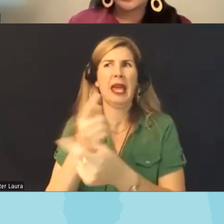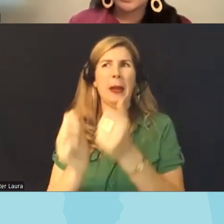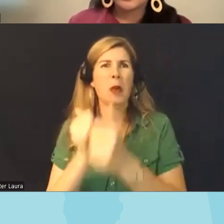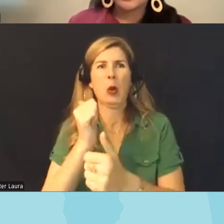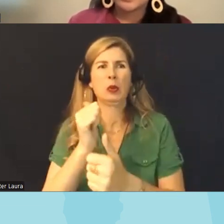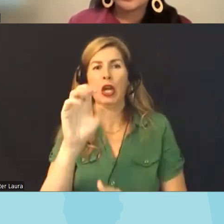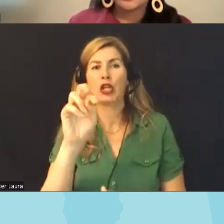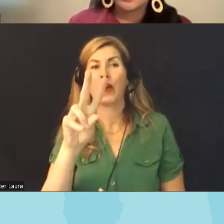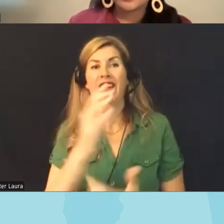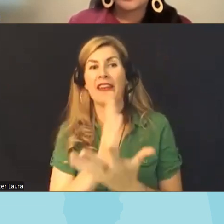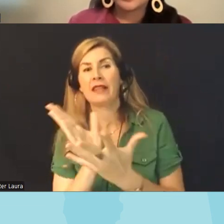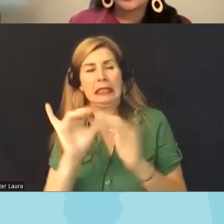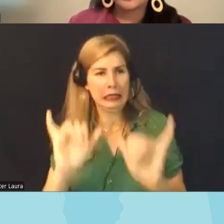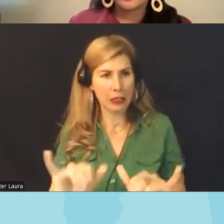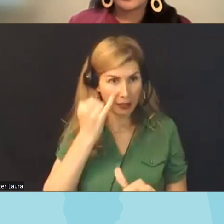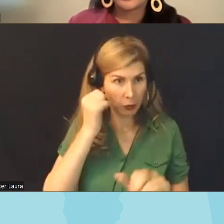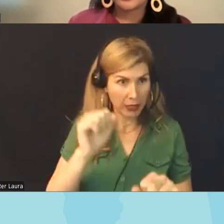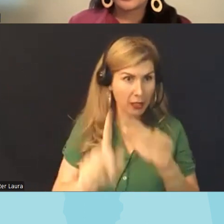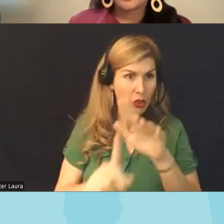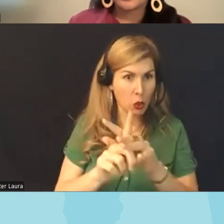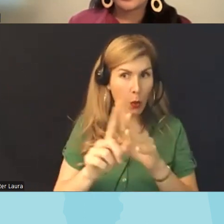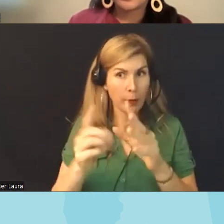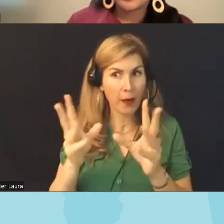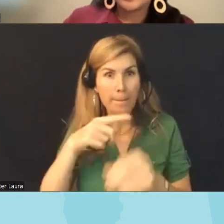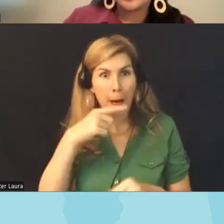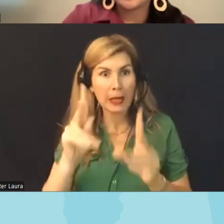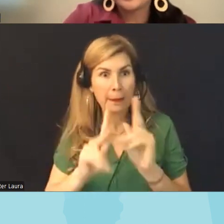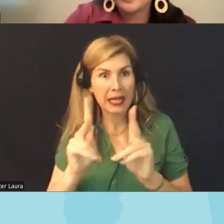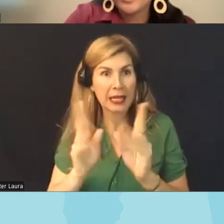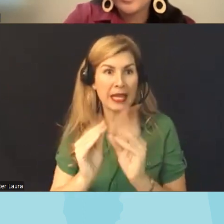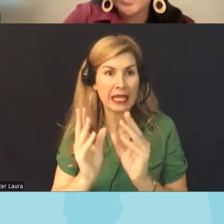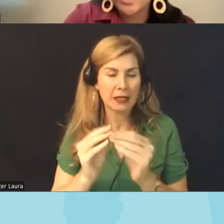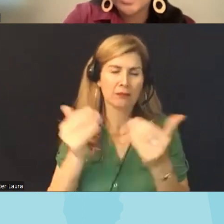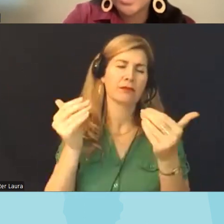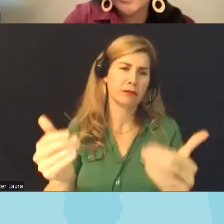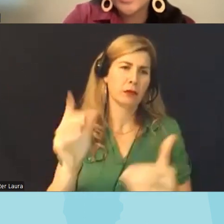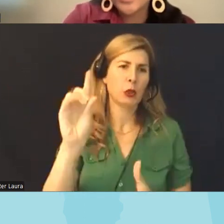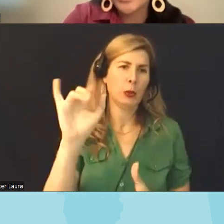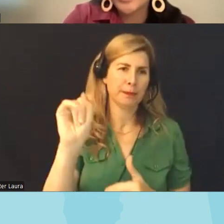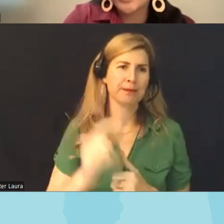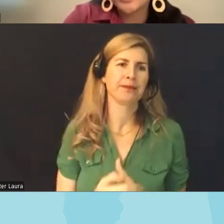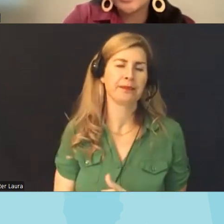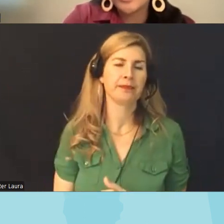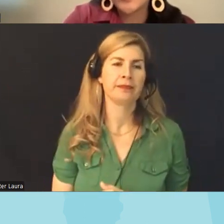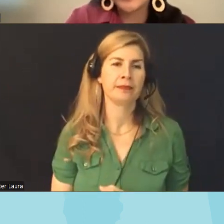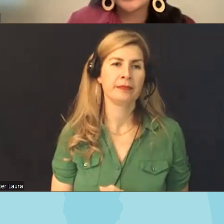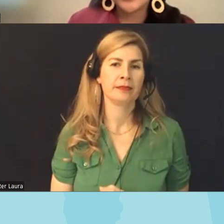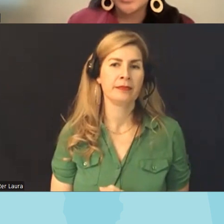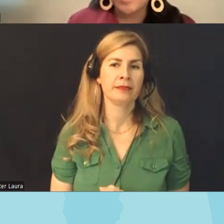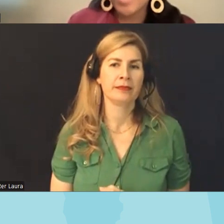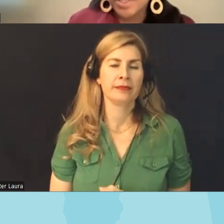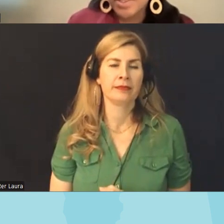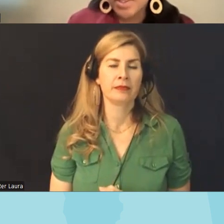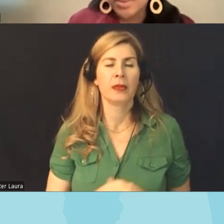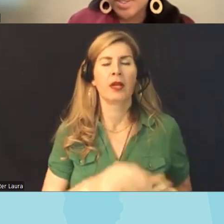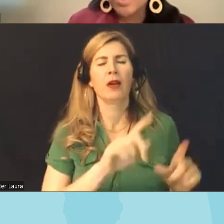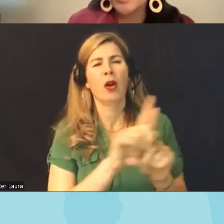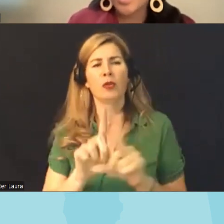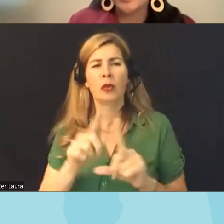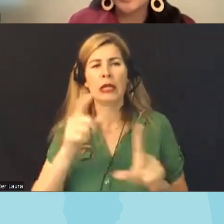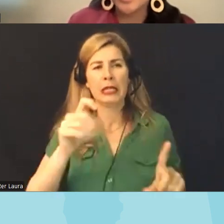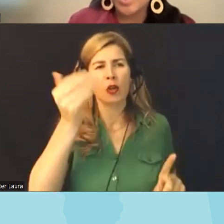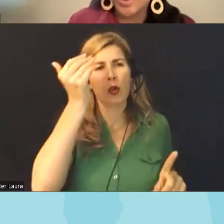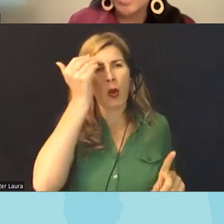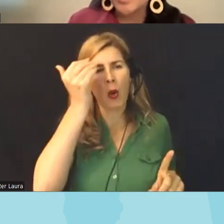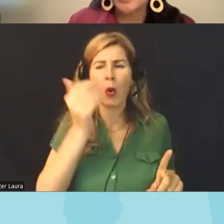do I think also knowing who represents you and who's on your school board and who's on your